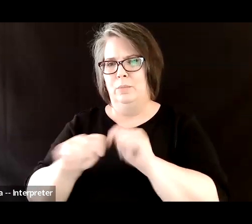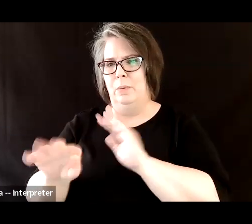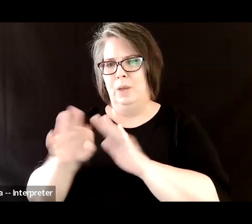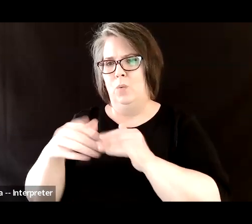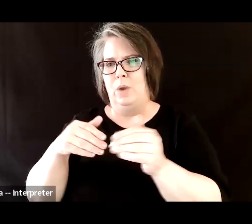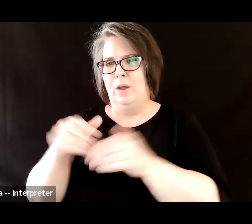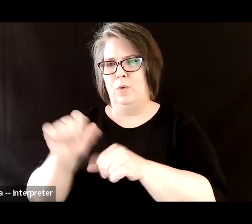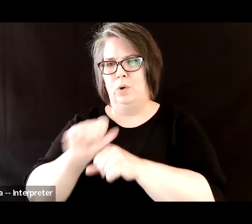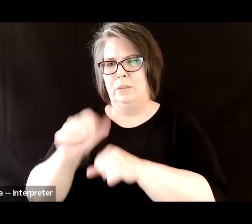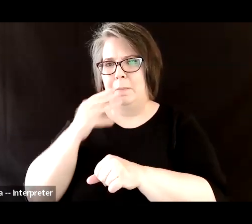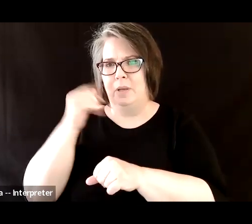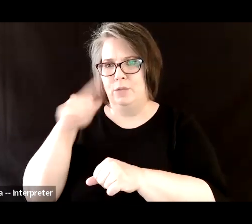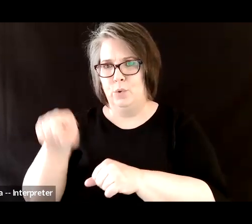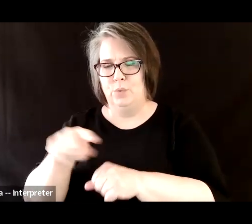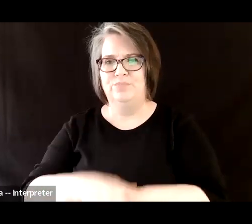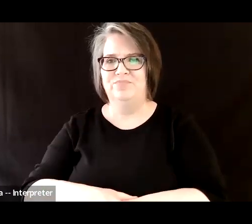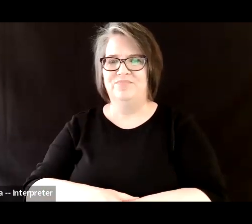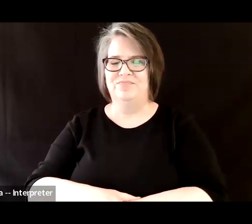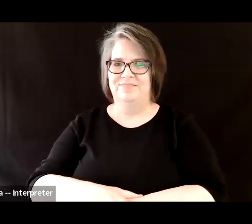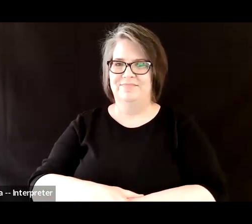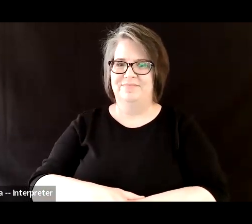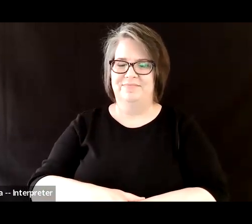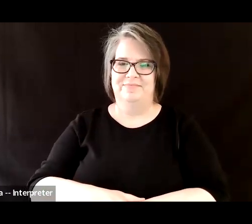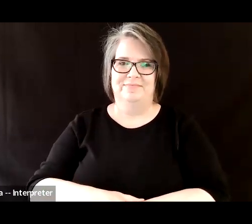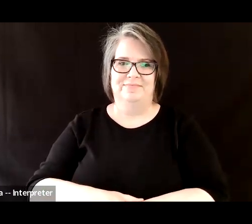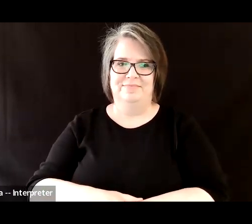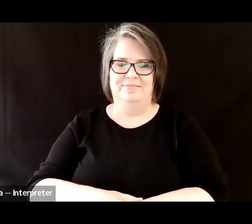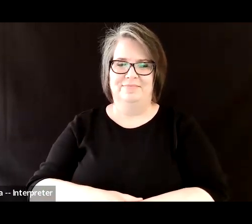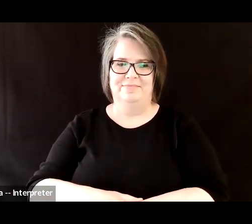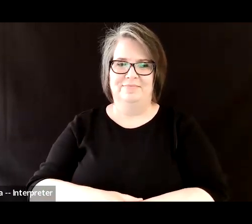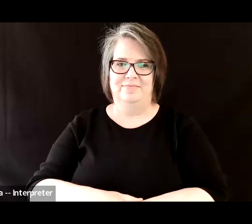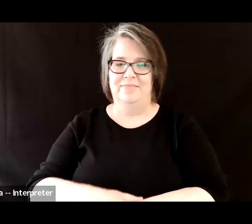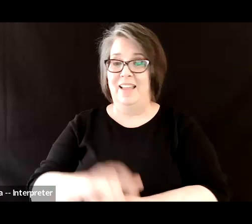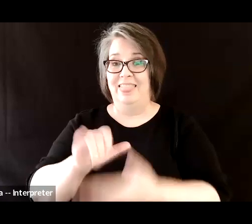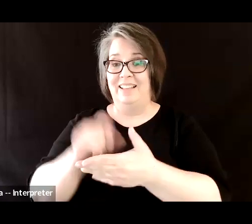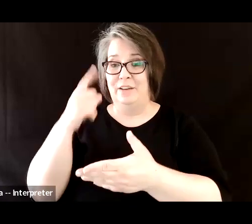you. That is it for me.